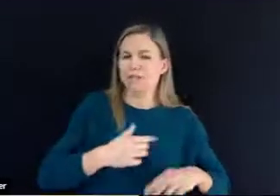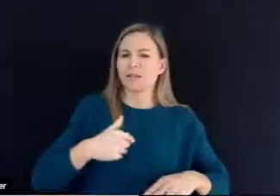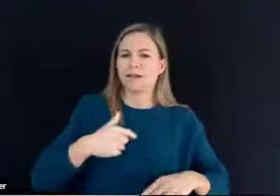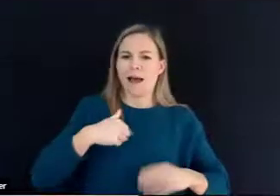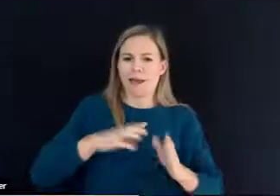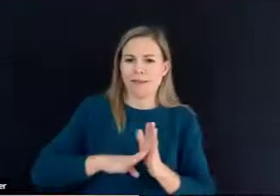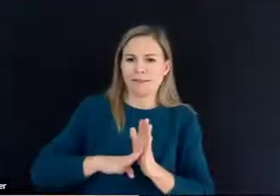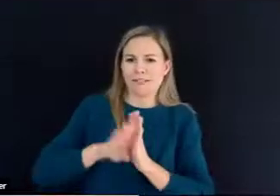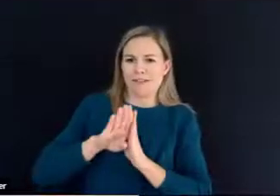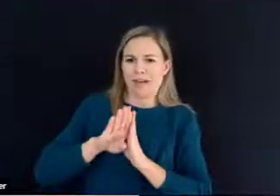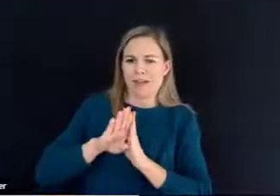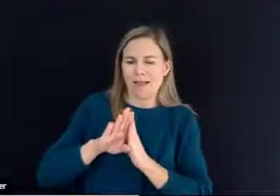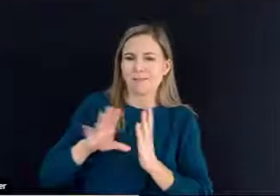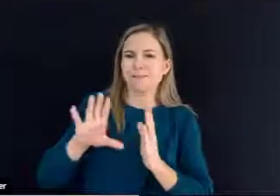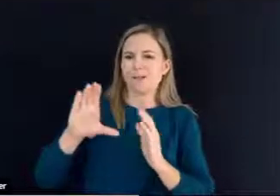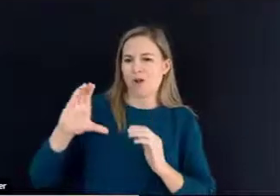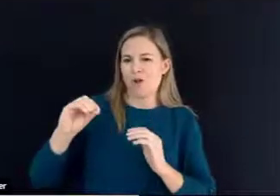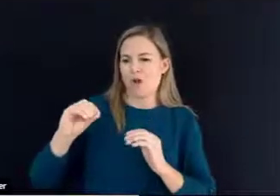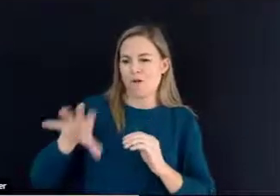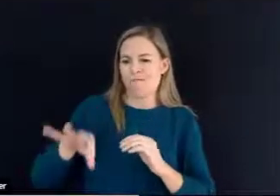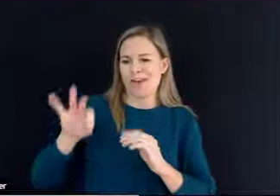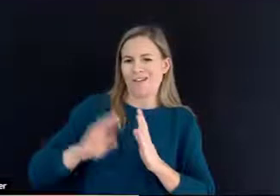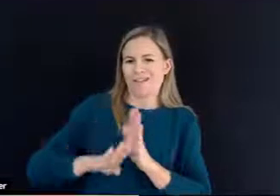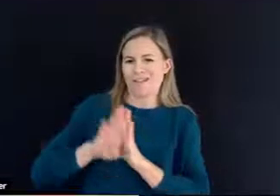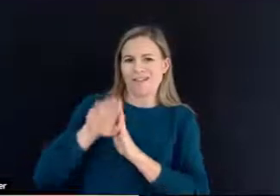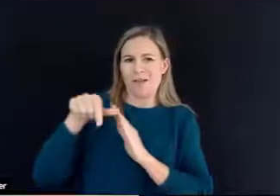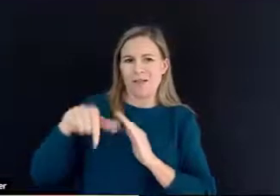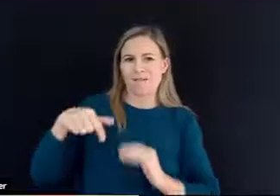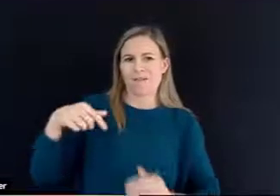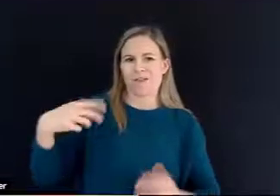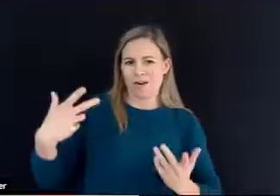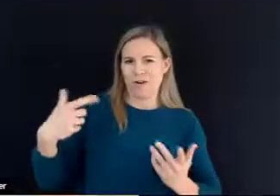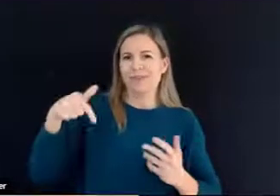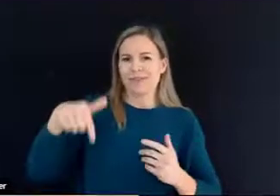of the Global Foundation for Peroxisomal Disorders.